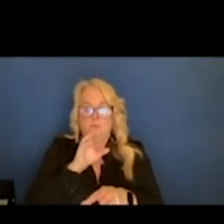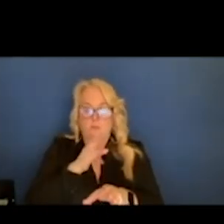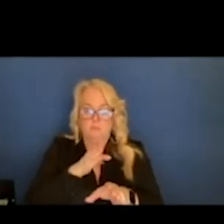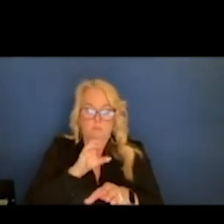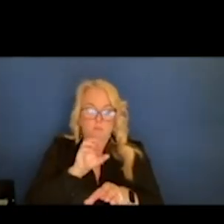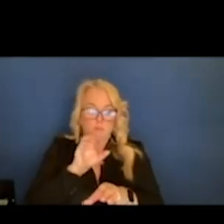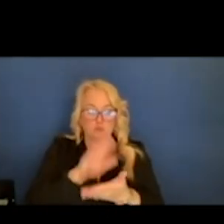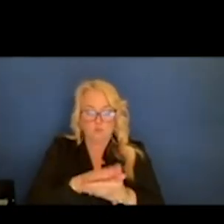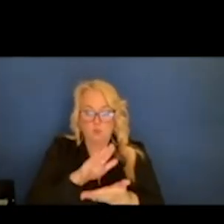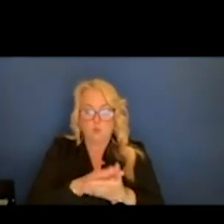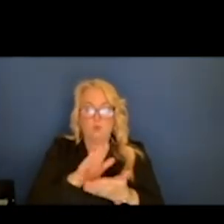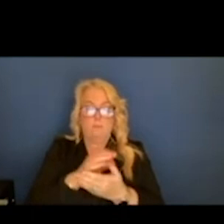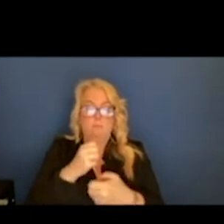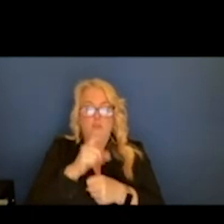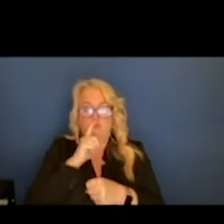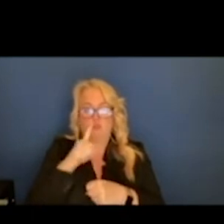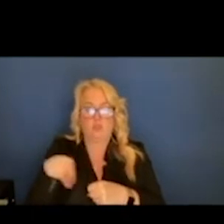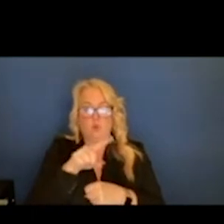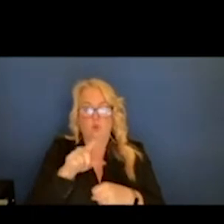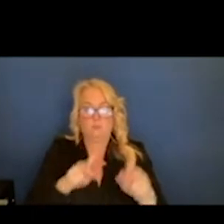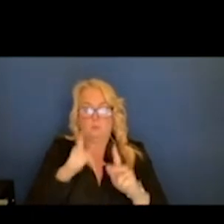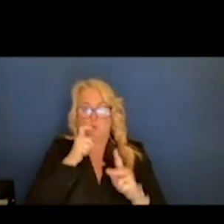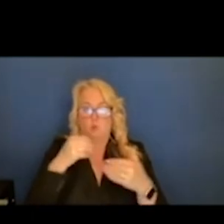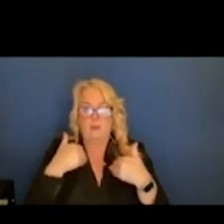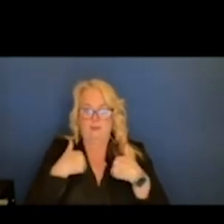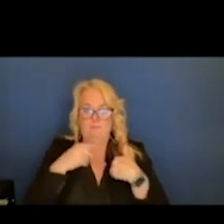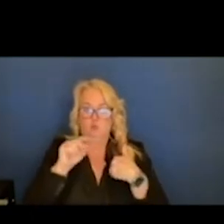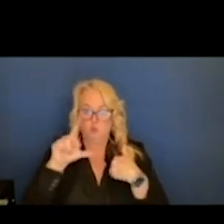for people with disabilities, ensuring they have the tools and support they need